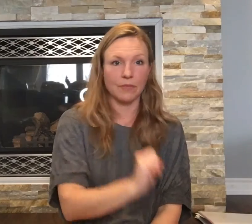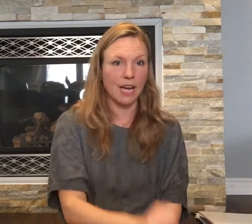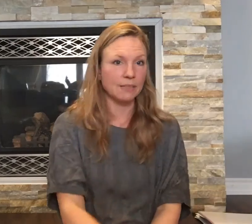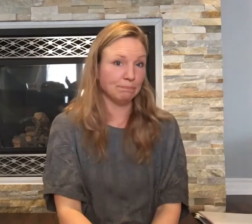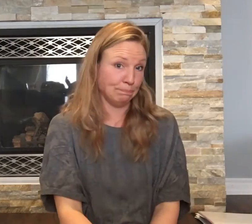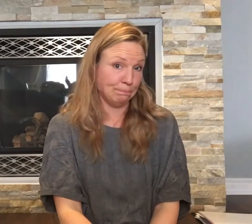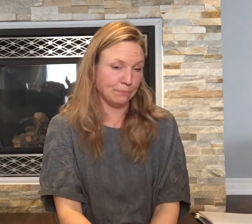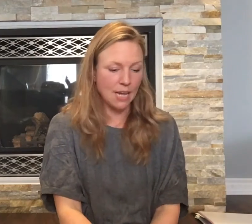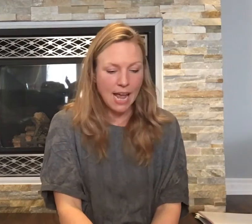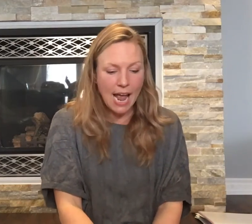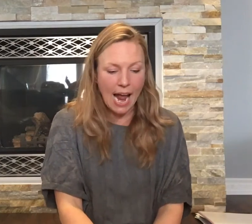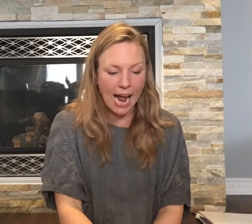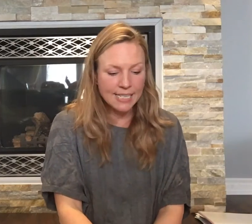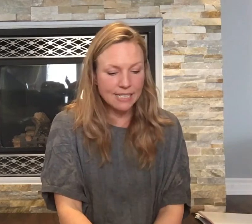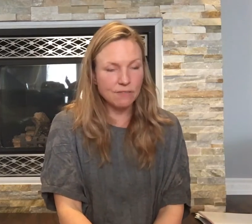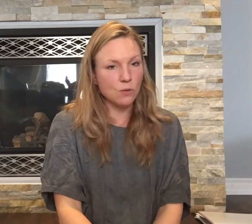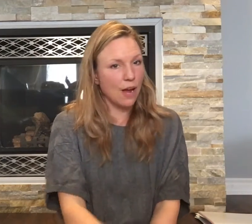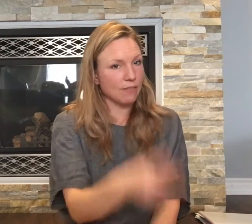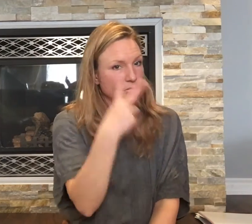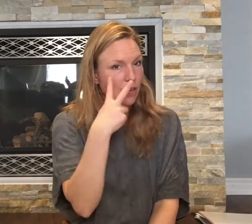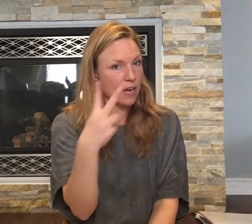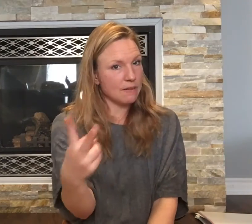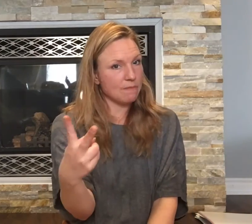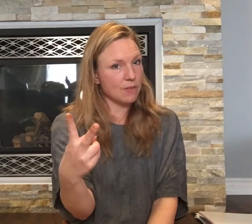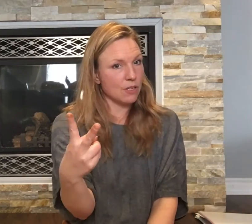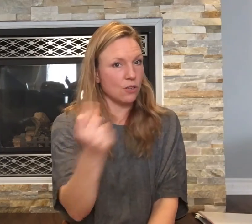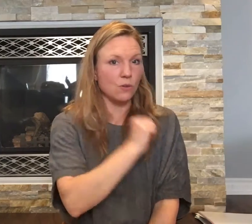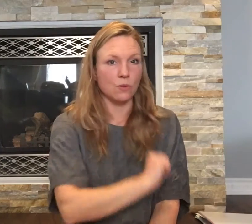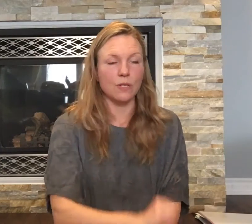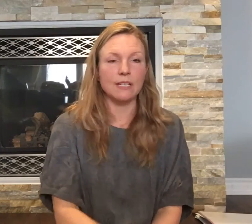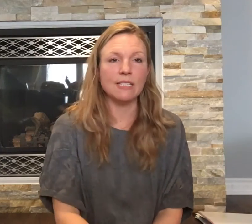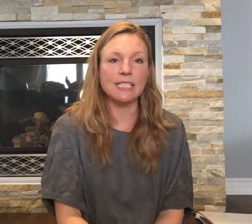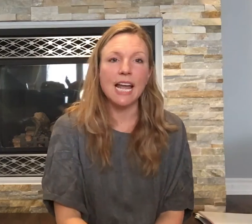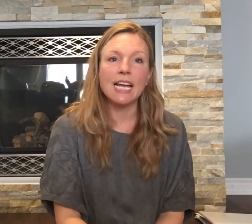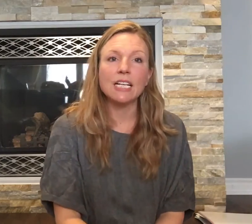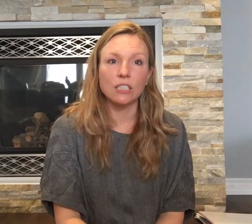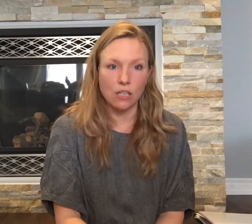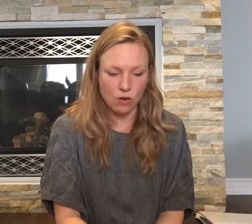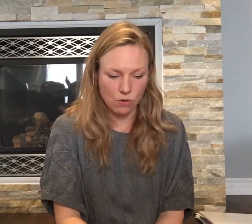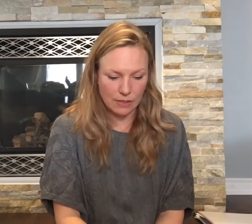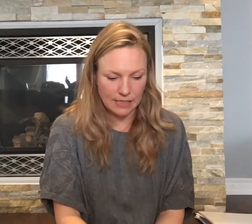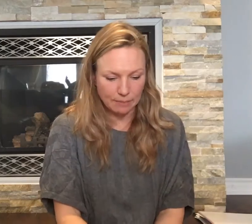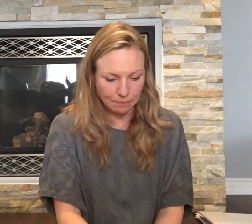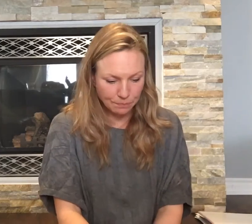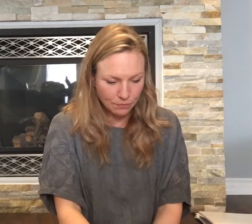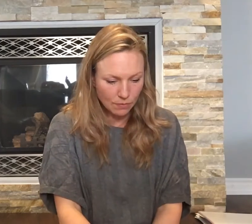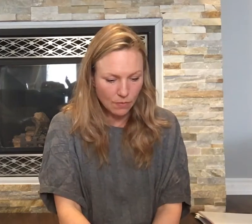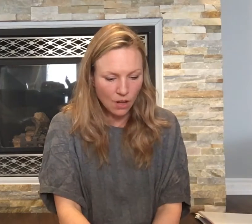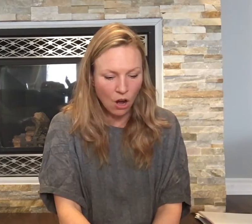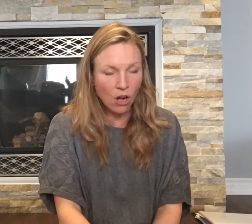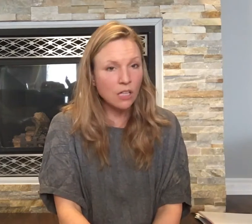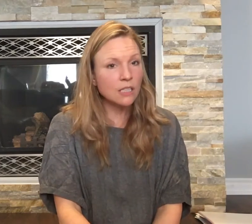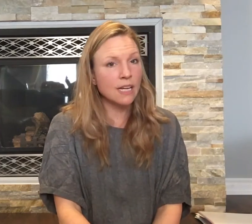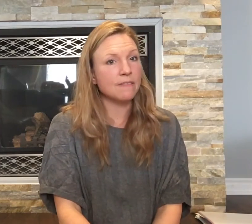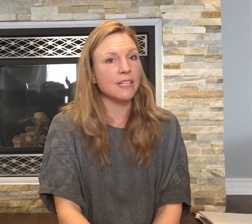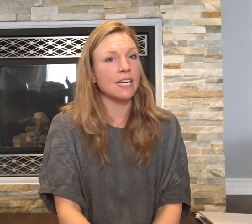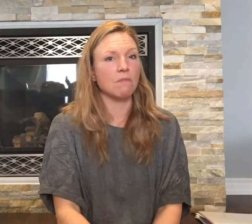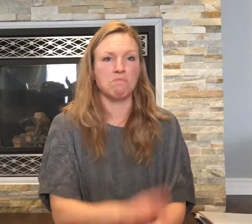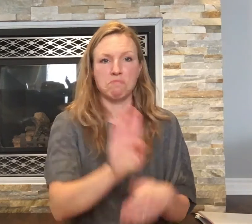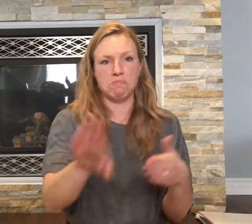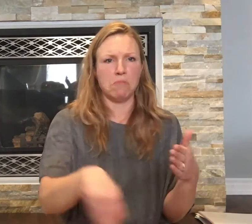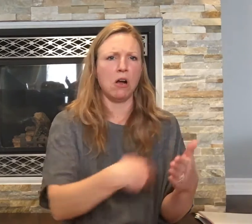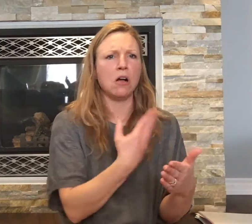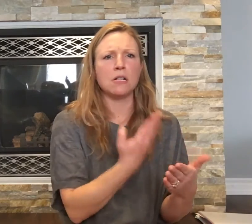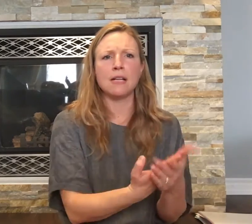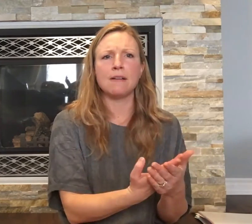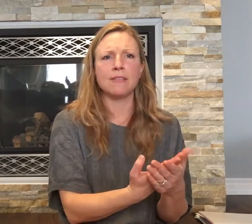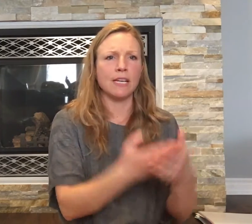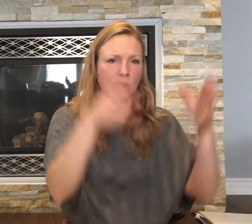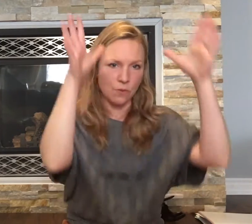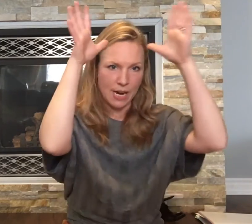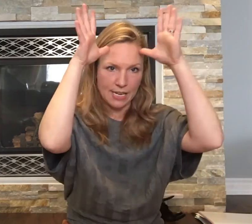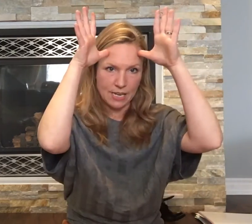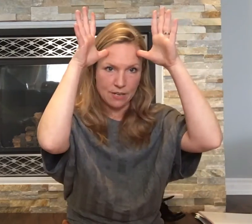okay? And if you ever SAW it, you would even say it glows. All of the, ALL of the other REINDEER